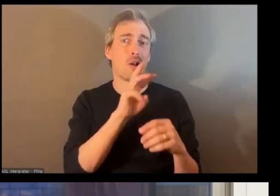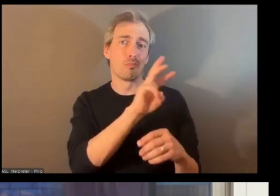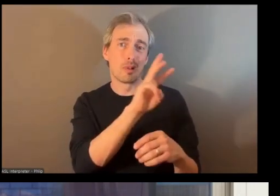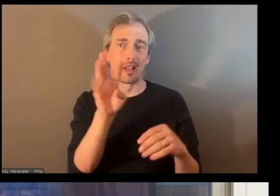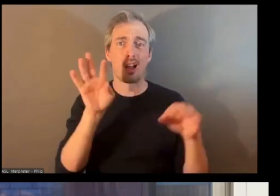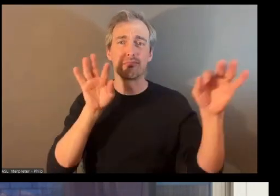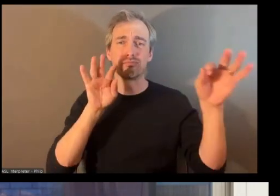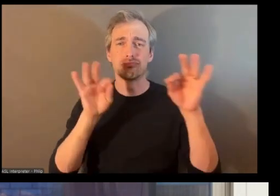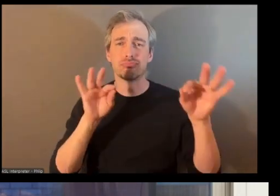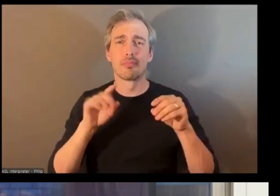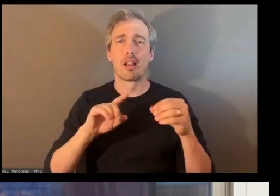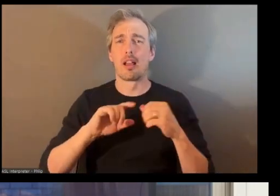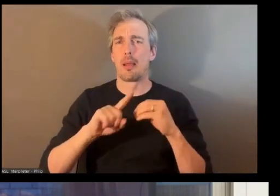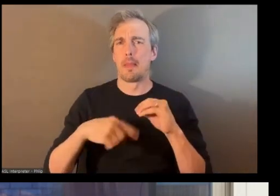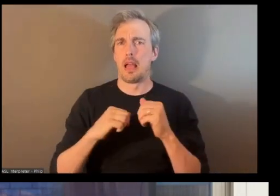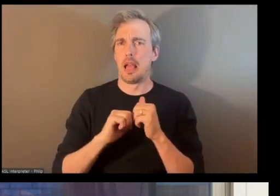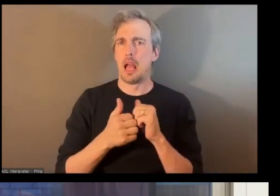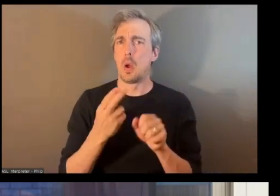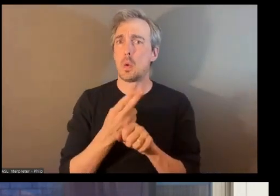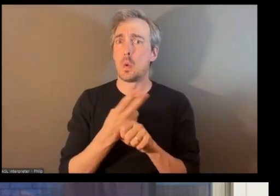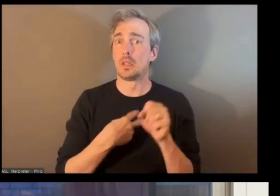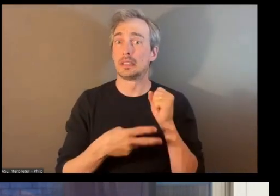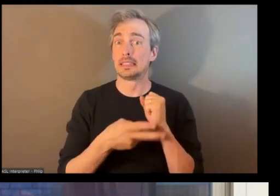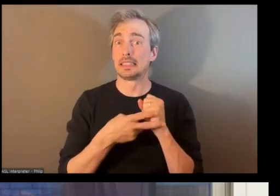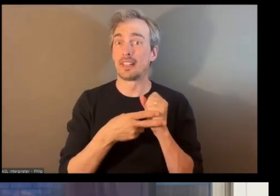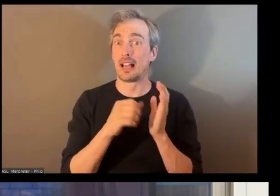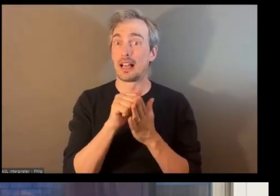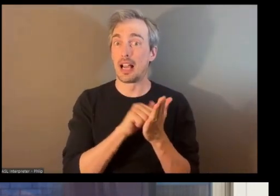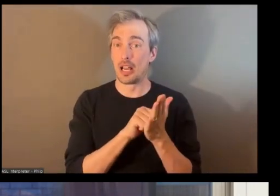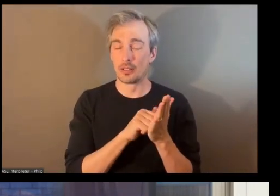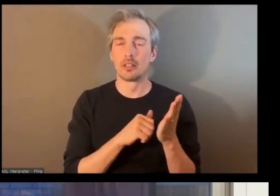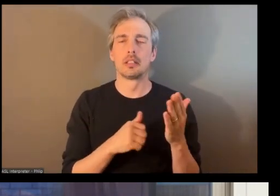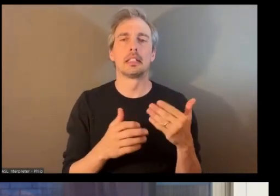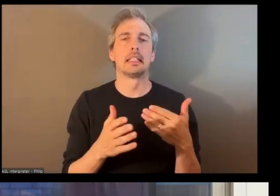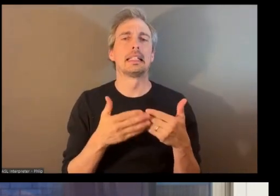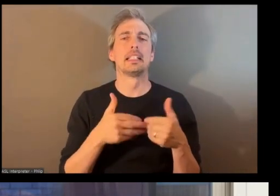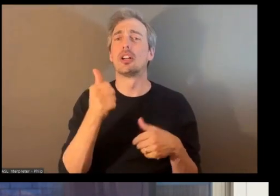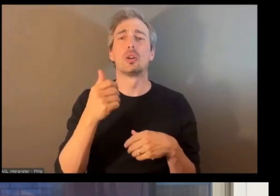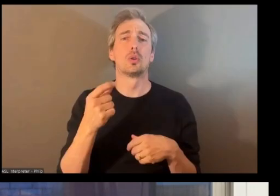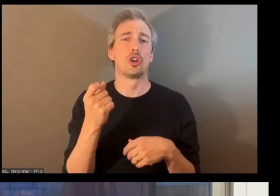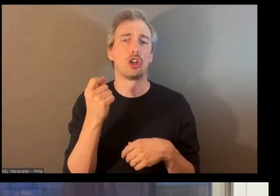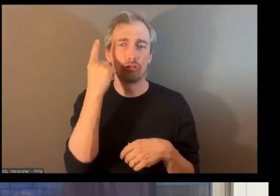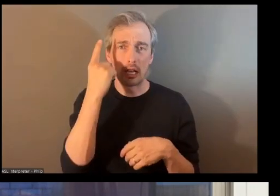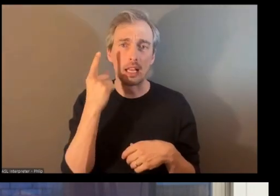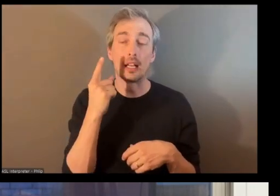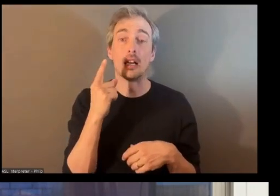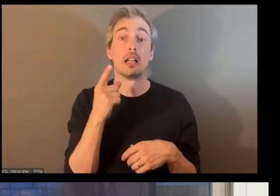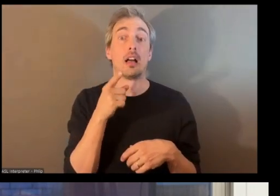it's easier to understand when it's just "saving" and not "saving" plus some qualifiers.